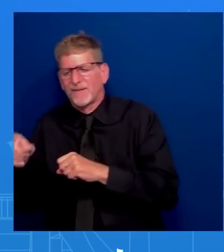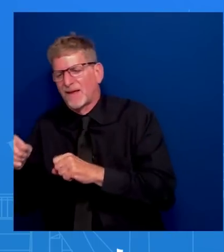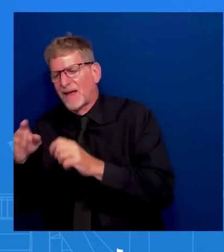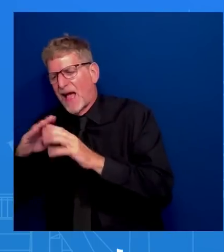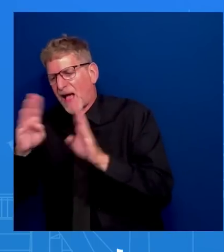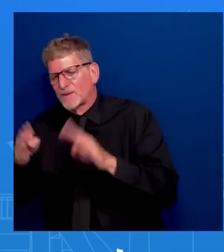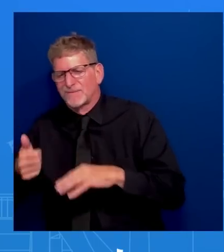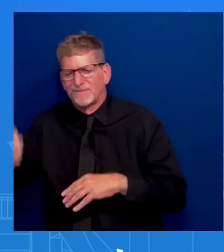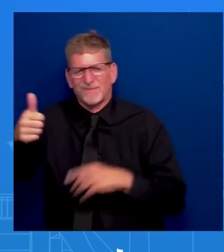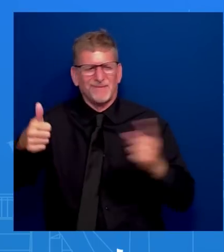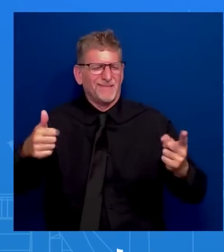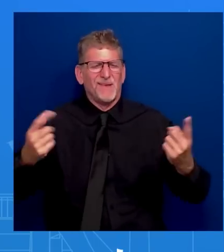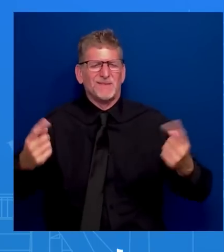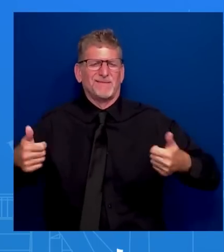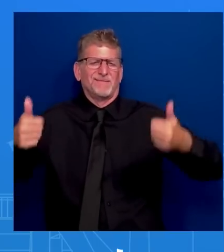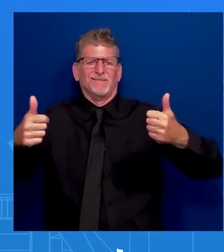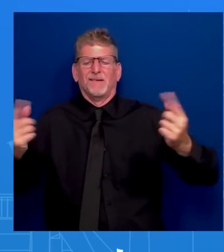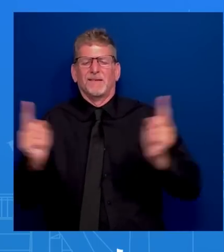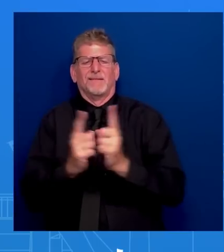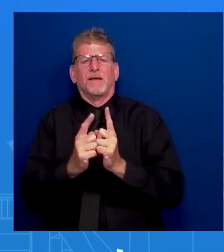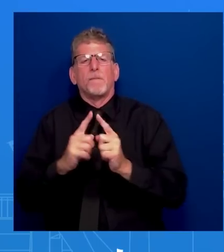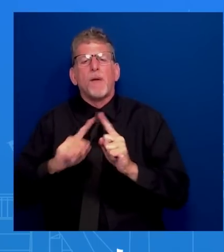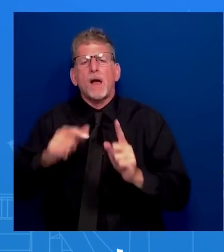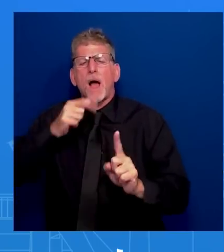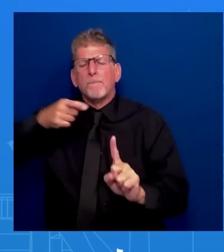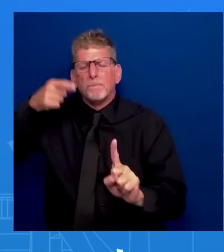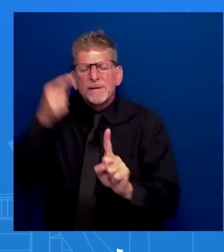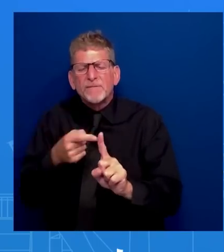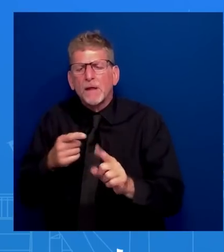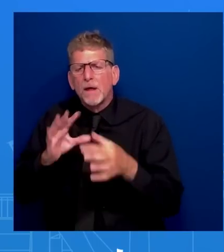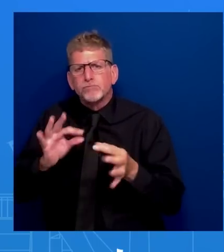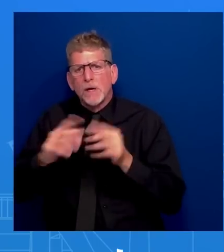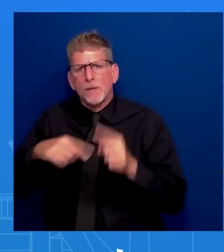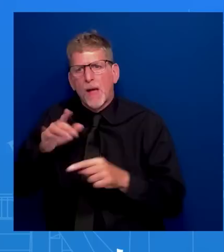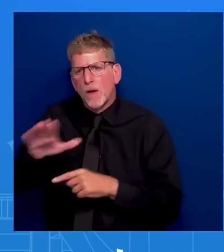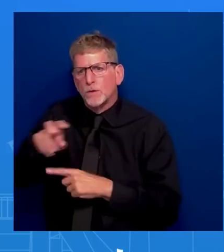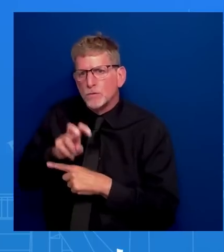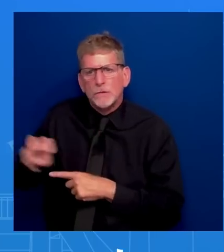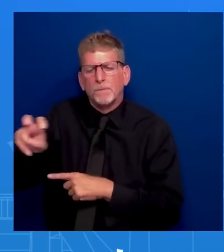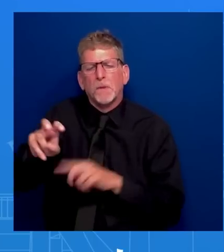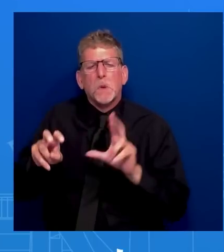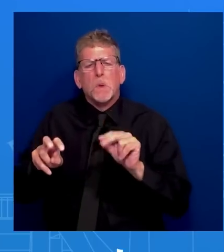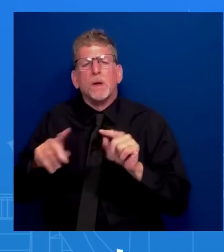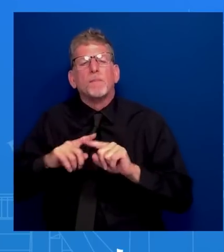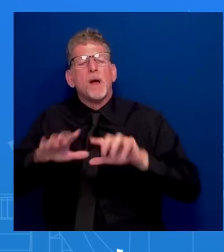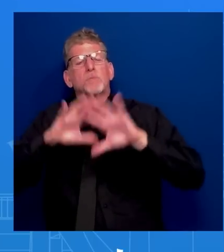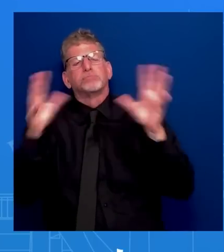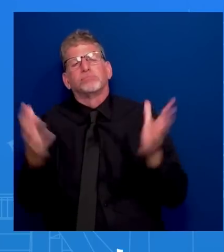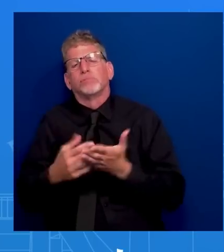What I can say is -- reiterate a little bit of what the President said yesterday when he was asked about the Speaker going,